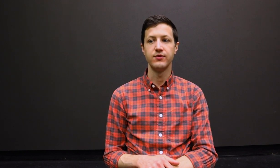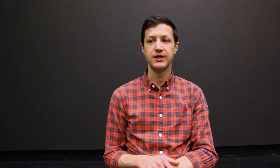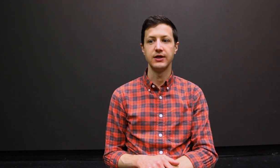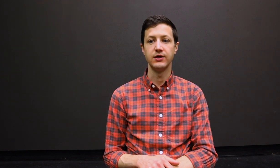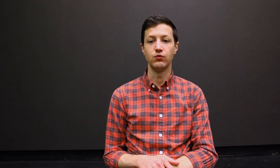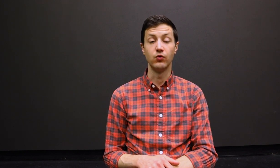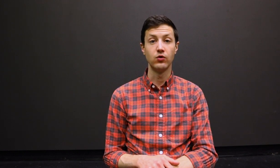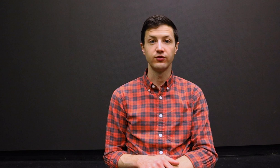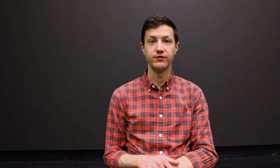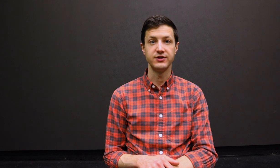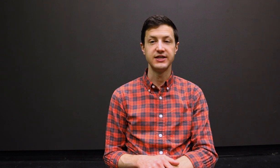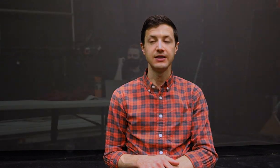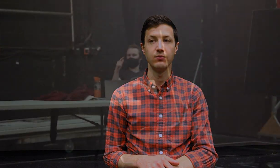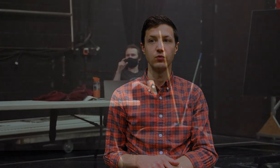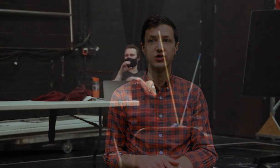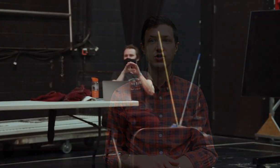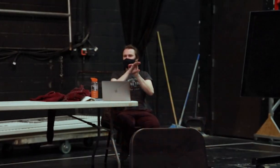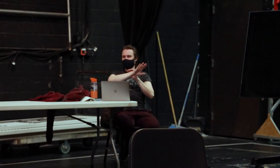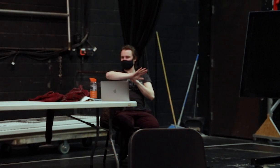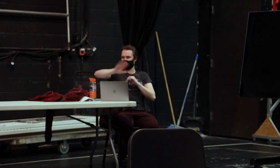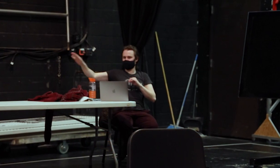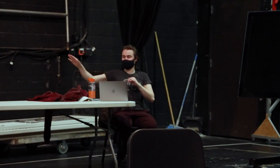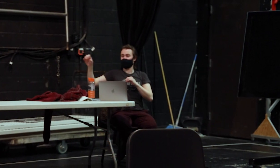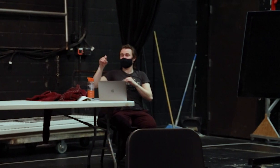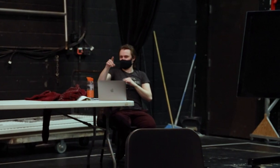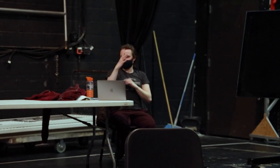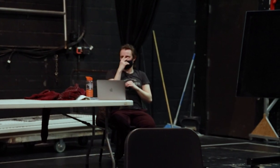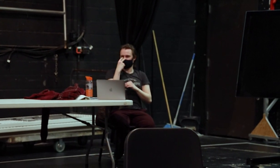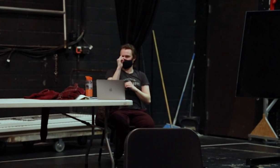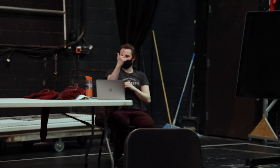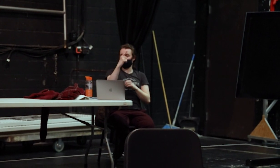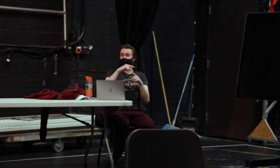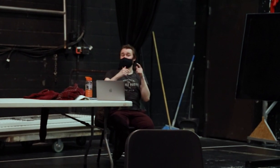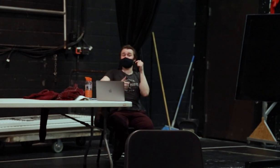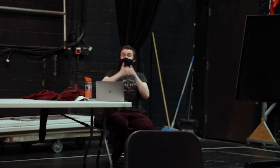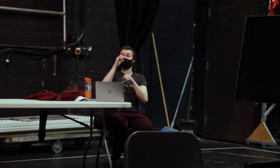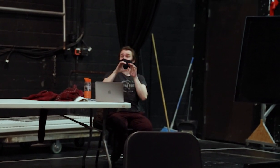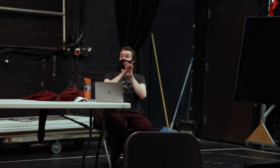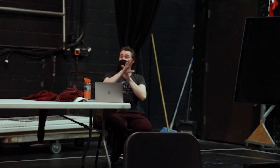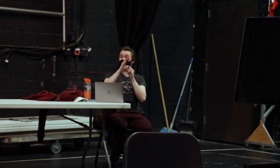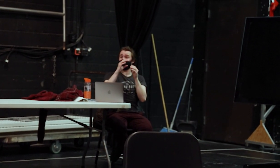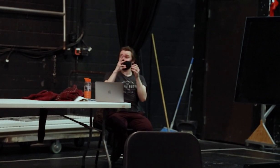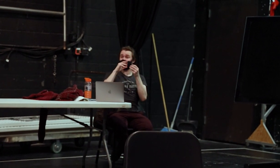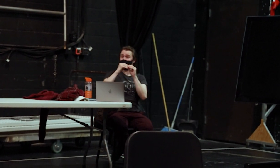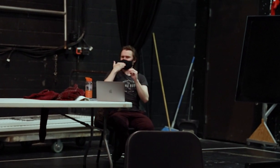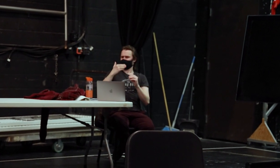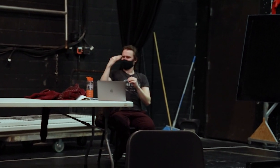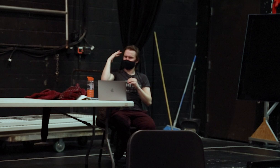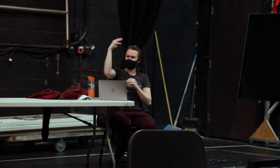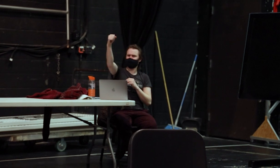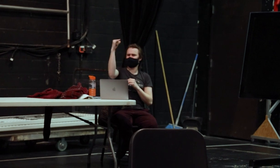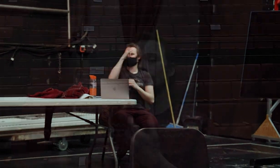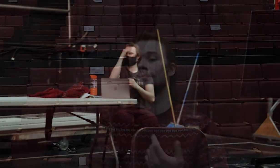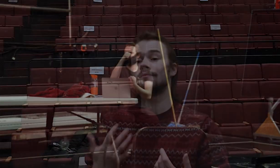one of the roles of the team which I believe is so incredibly important is the idea of the ASL coach.